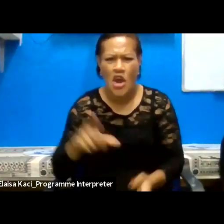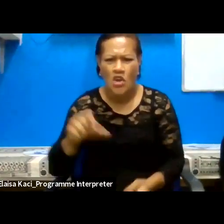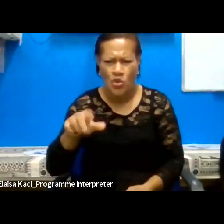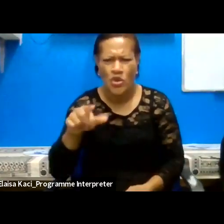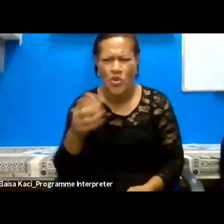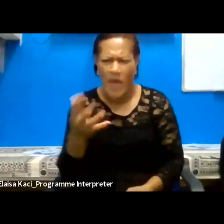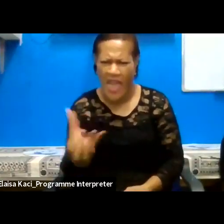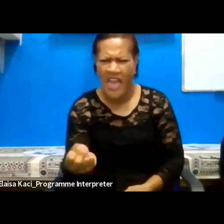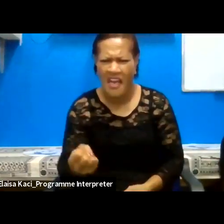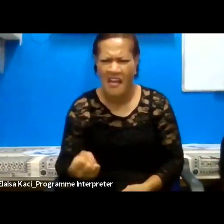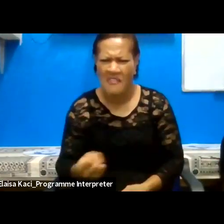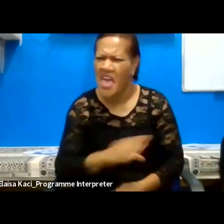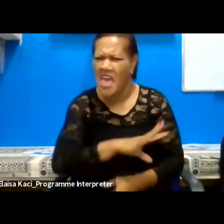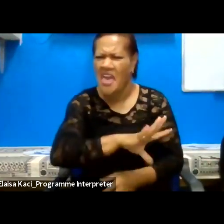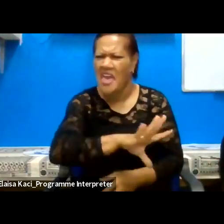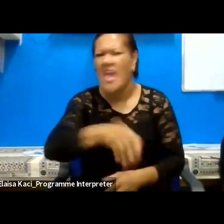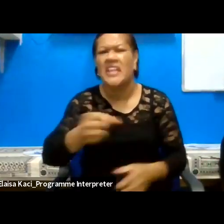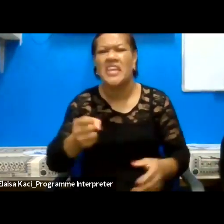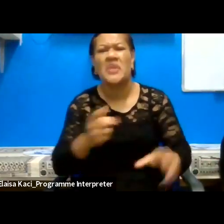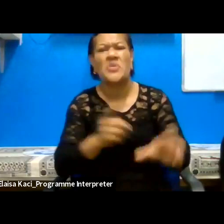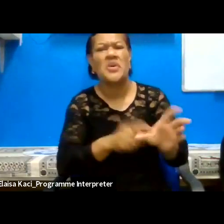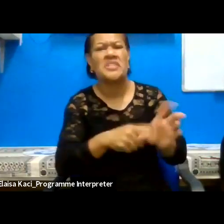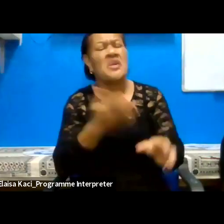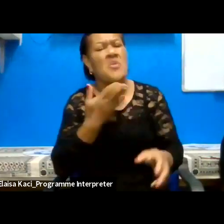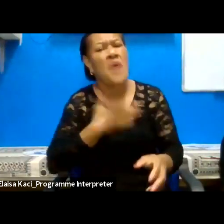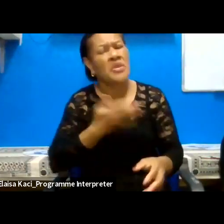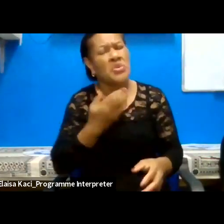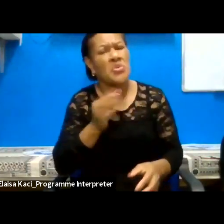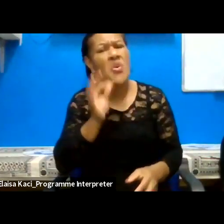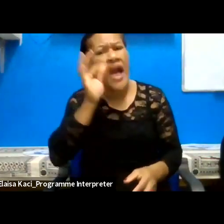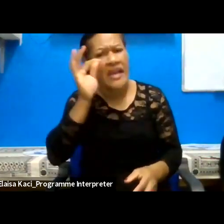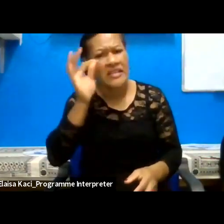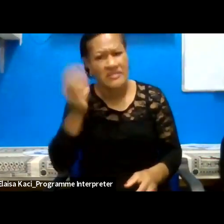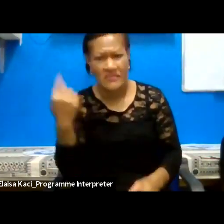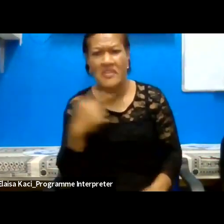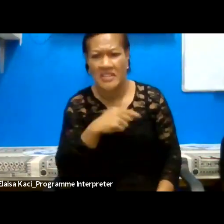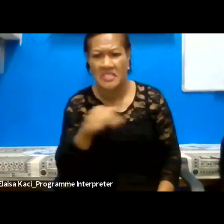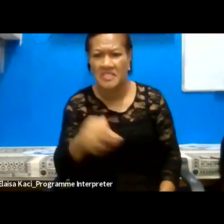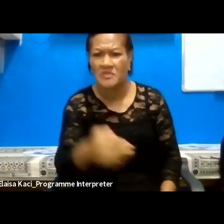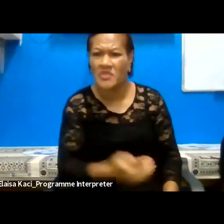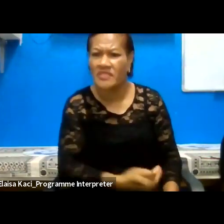Language and the celebration